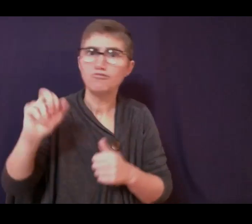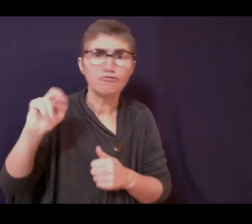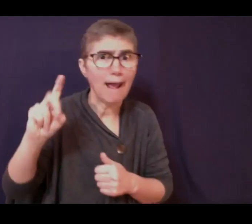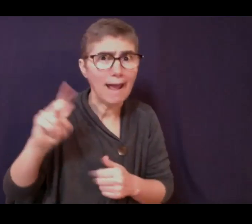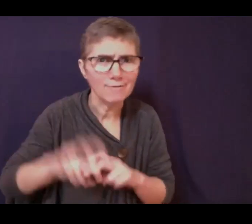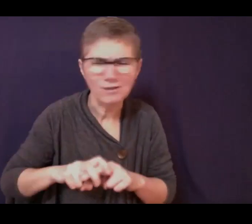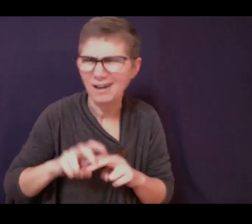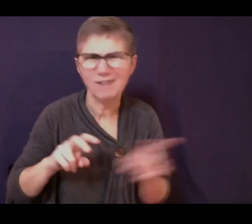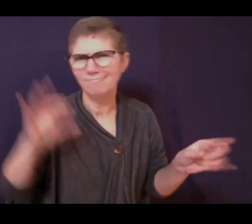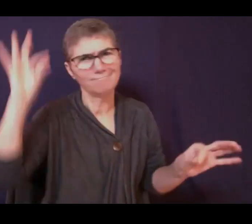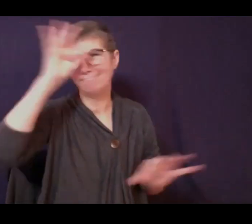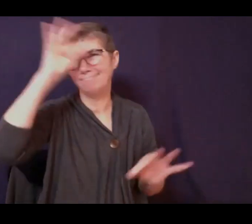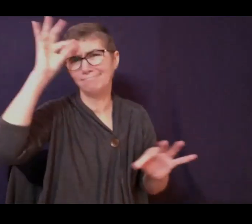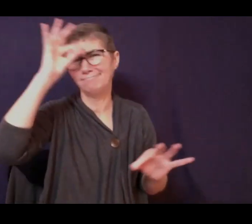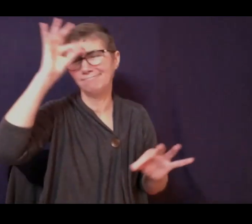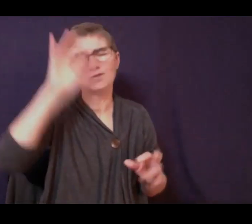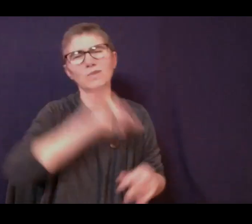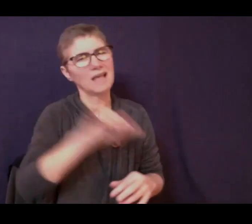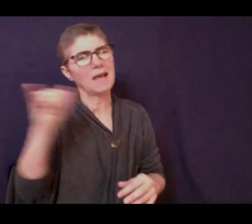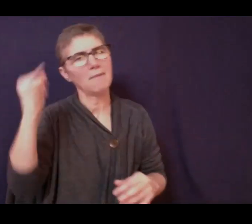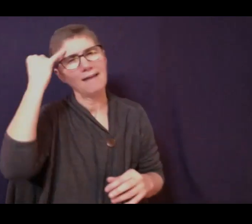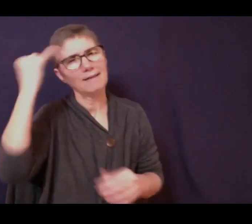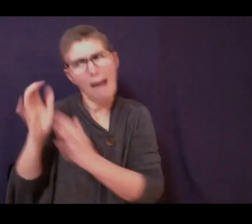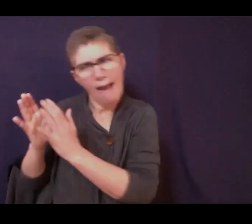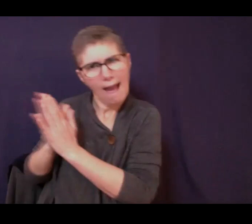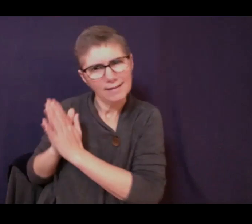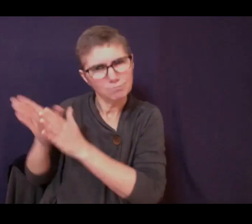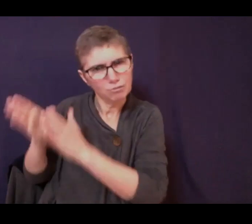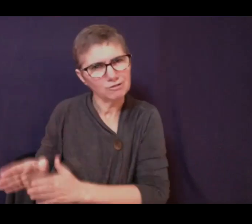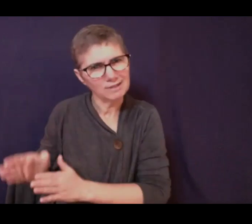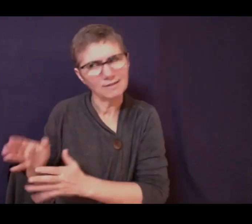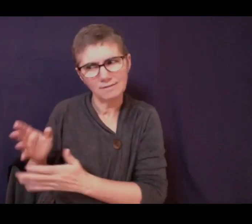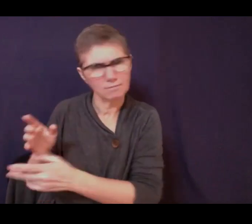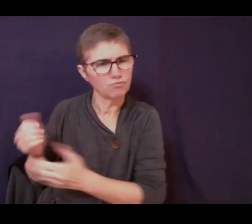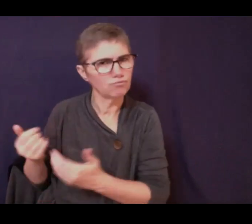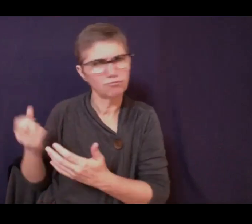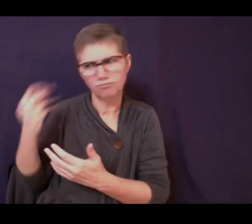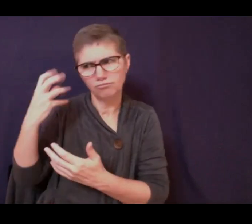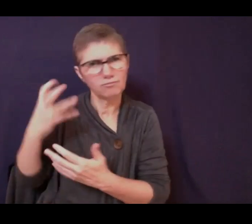you can kind of think of it in the same way um that they can provide these kind of like general